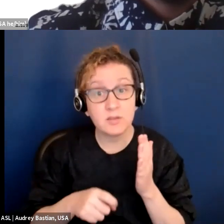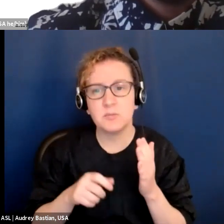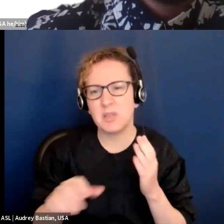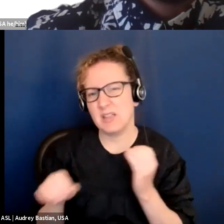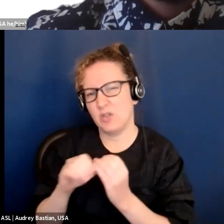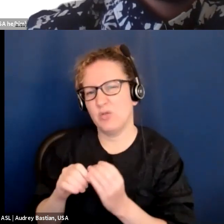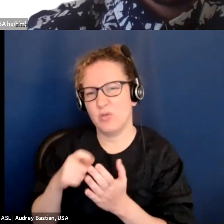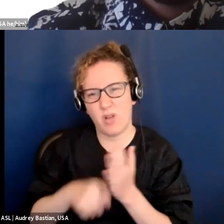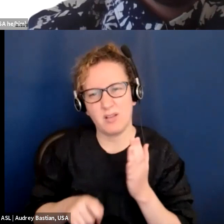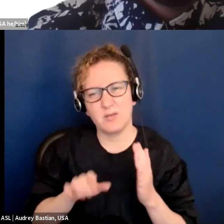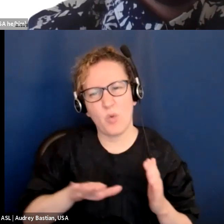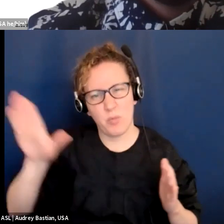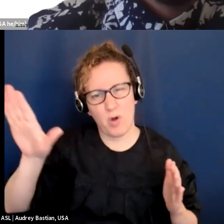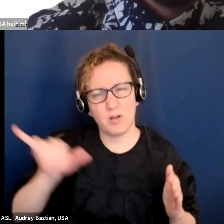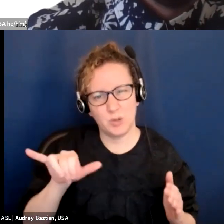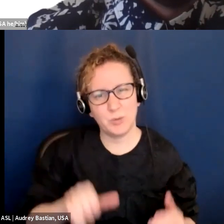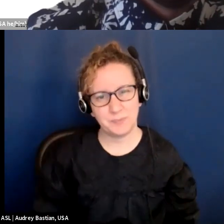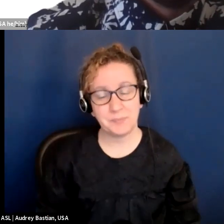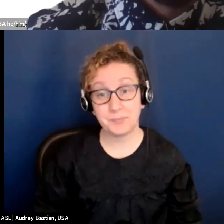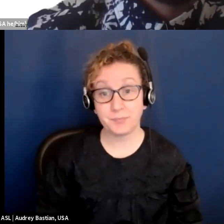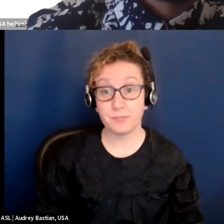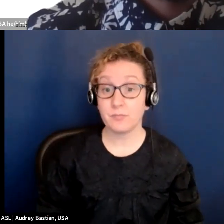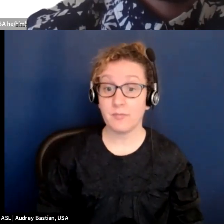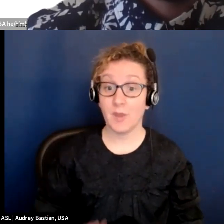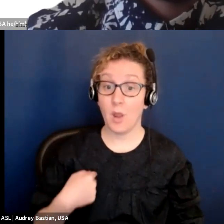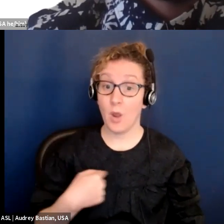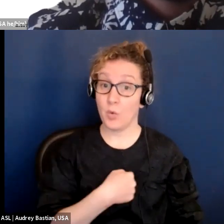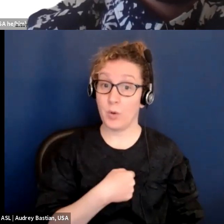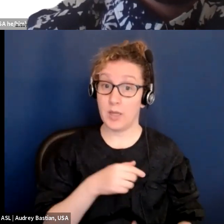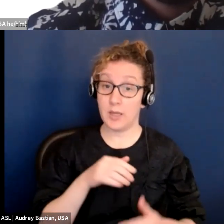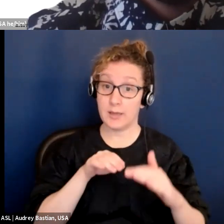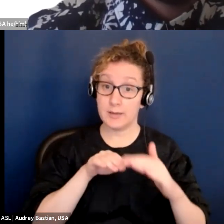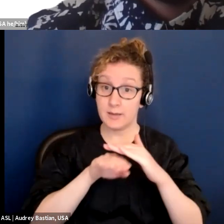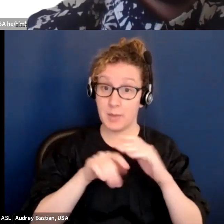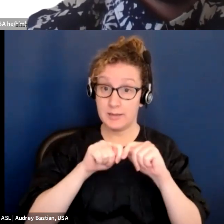going abroad too. On the accessibility team, we can guide students